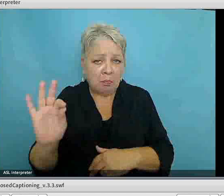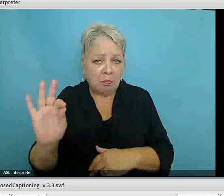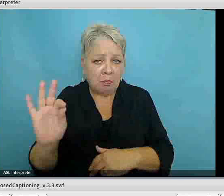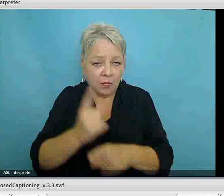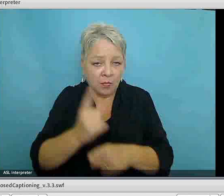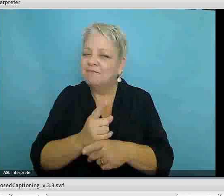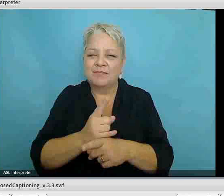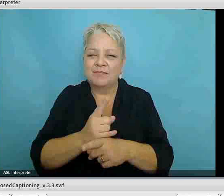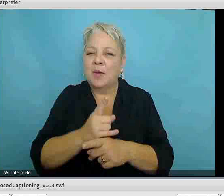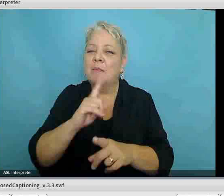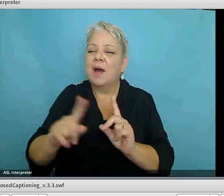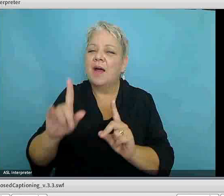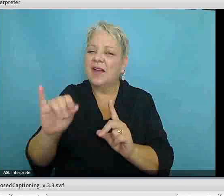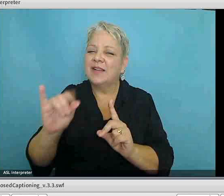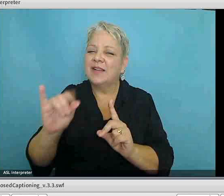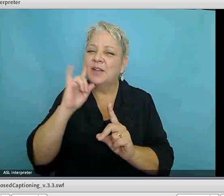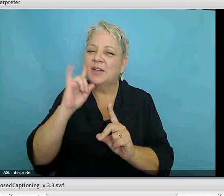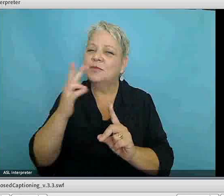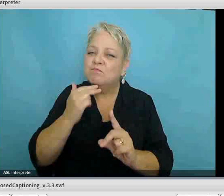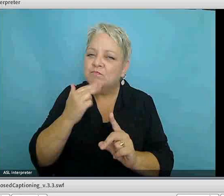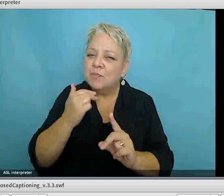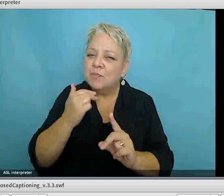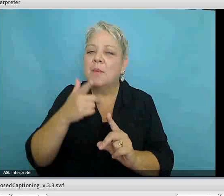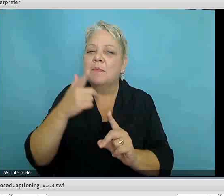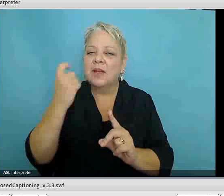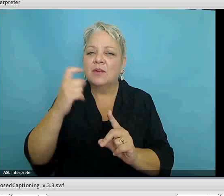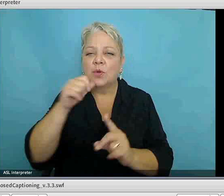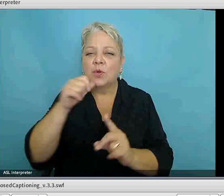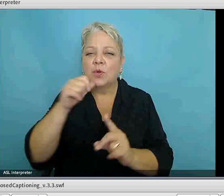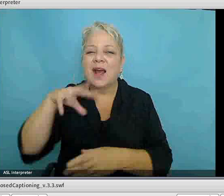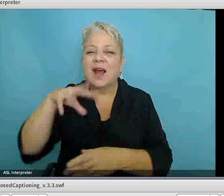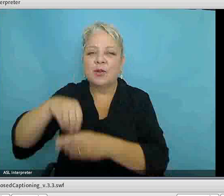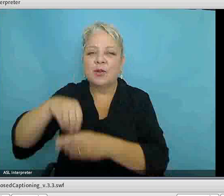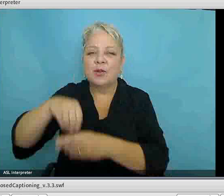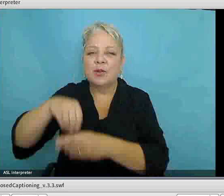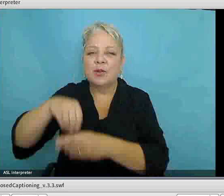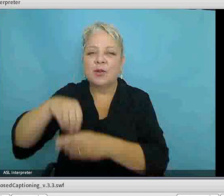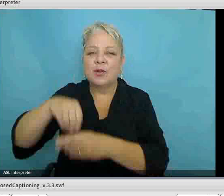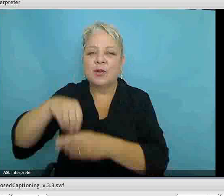in that number folks who are enrolled in home and community-based waivers, which constitute